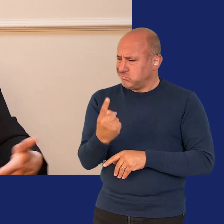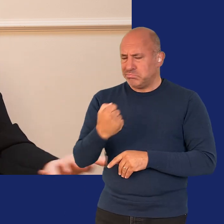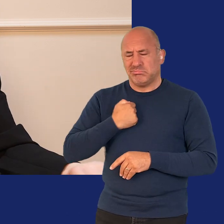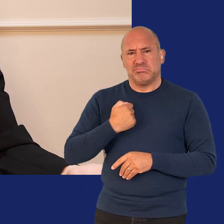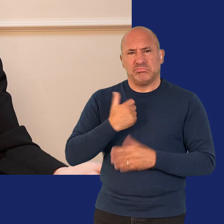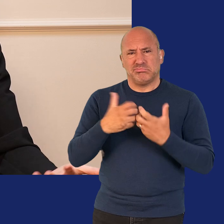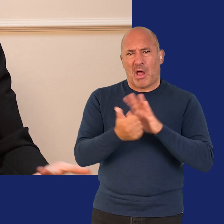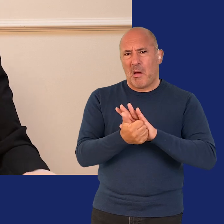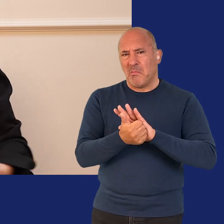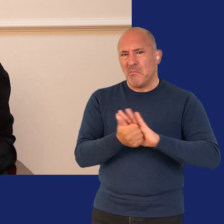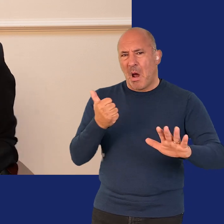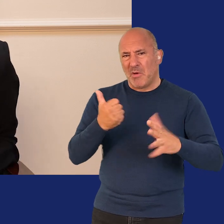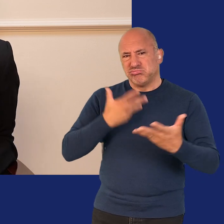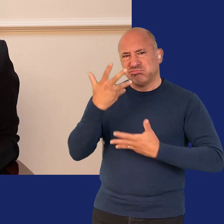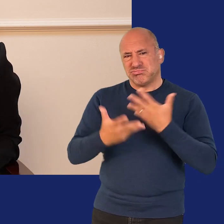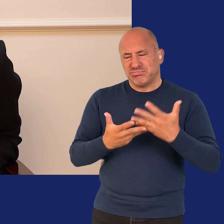Jess: Then that's what all employers should be doing. Josh: Yeah.